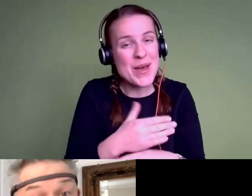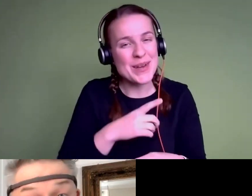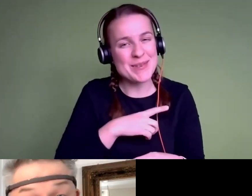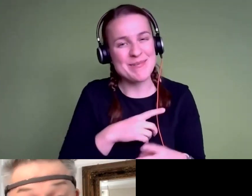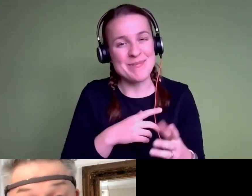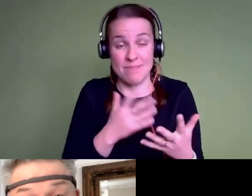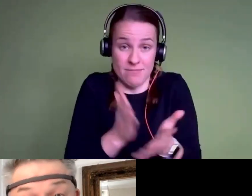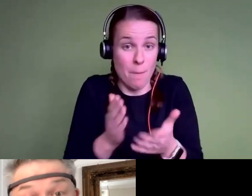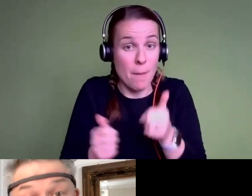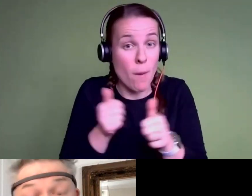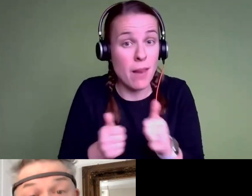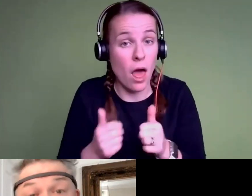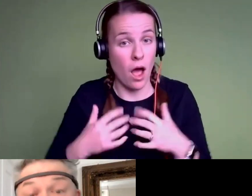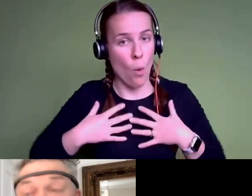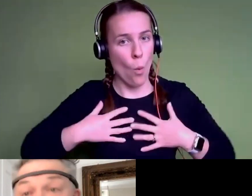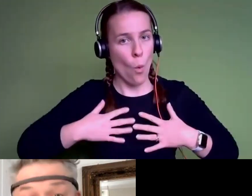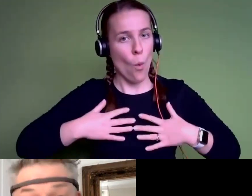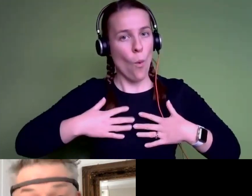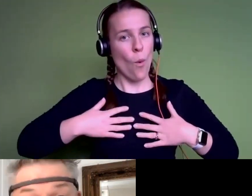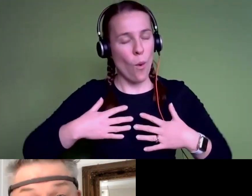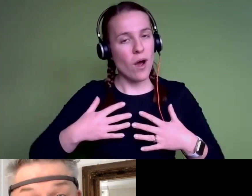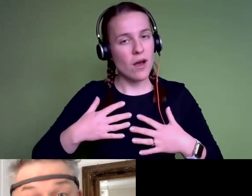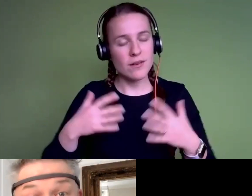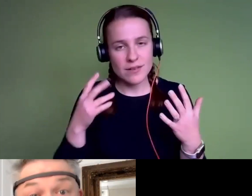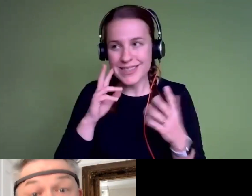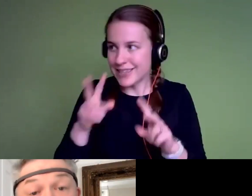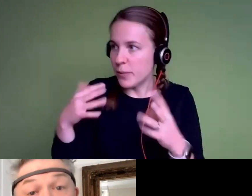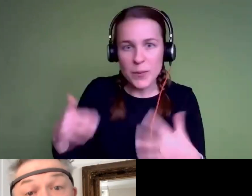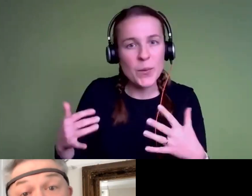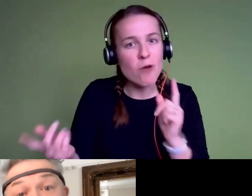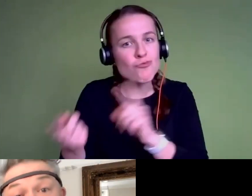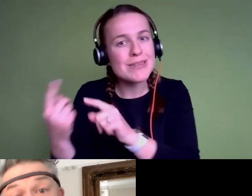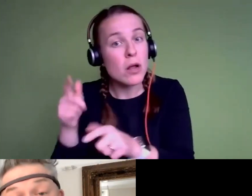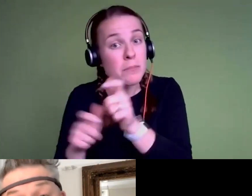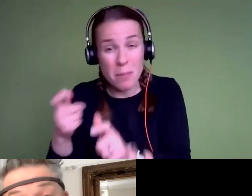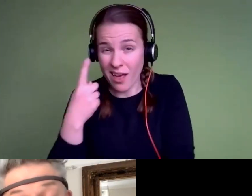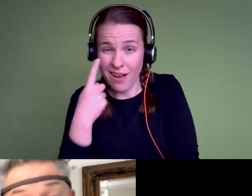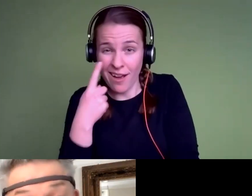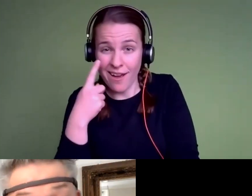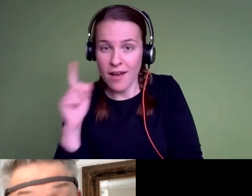by a singing plant! That might sound strange on a Friday afternoon, but it works. And it is